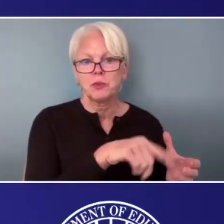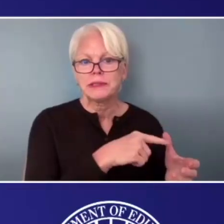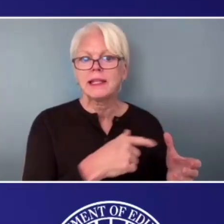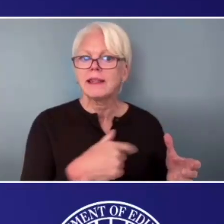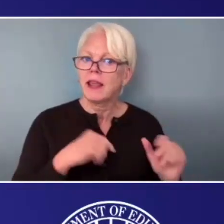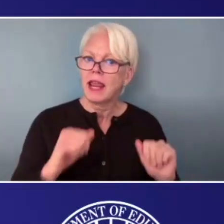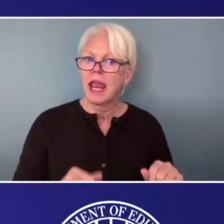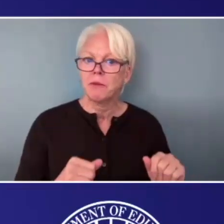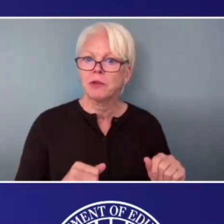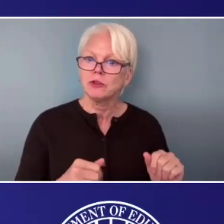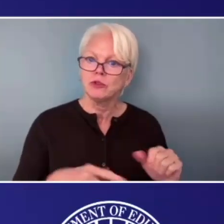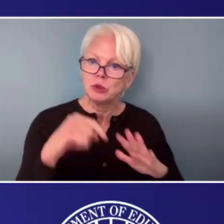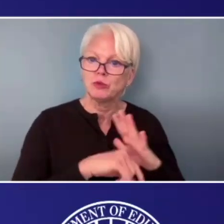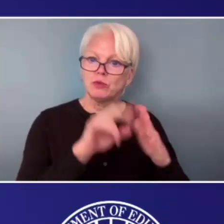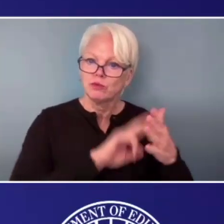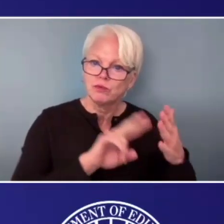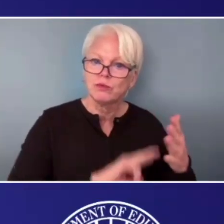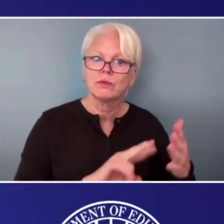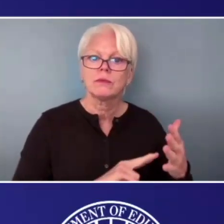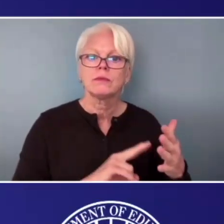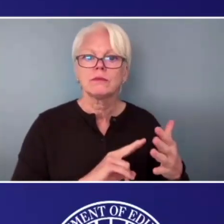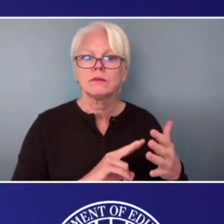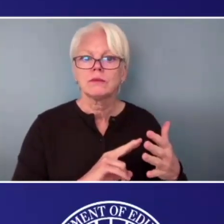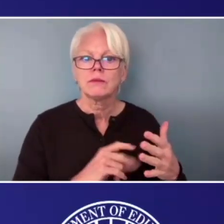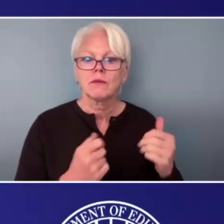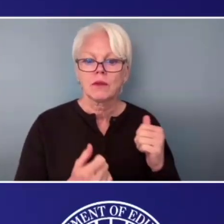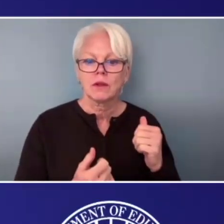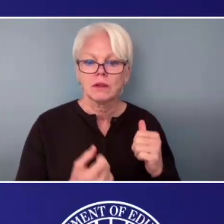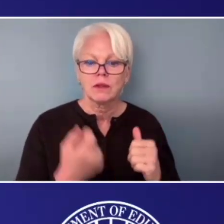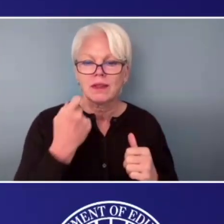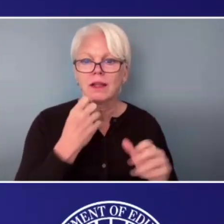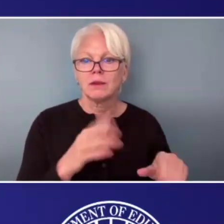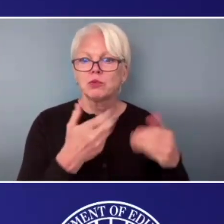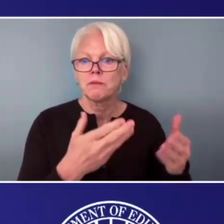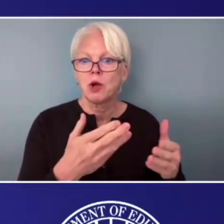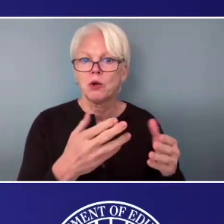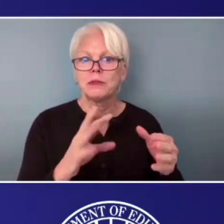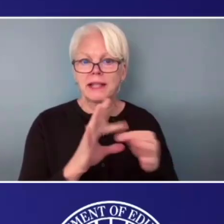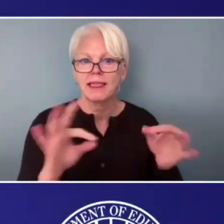further look at the latest, you know, the proposed language from whenever that was. It's hard to keep track,